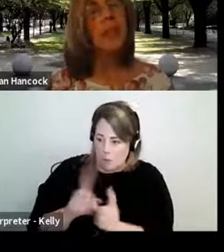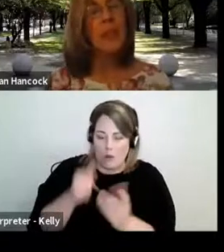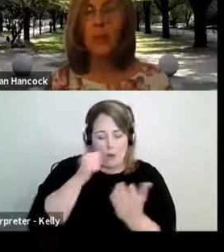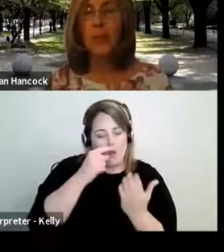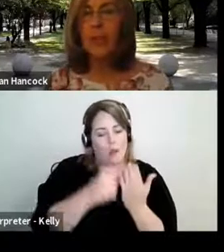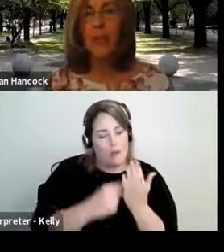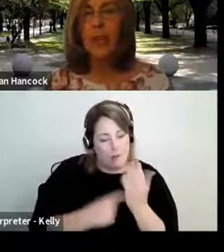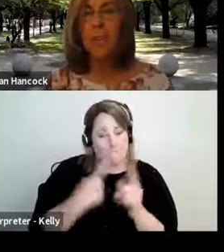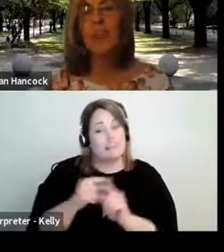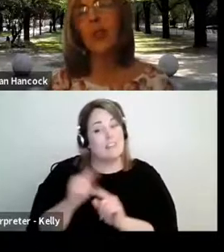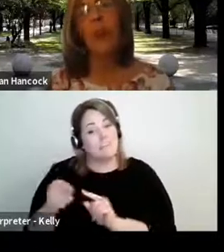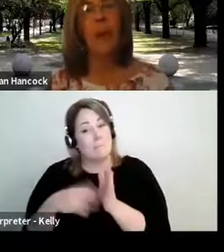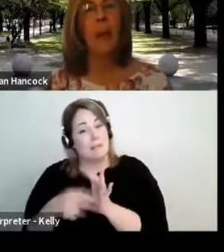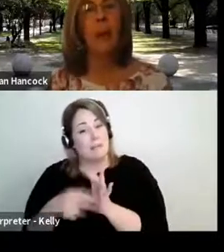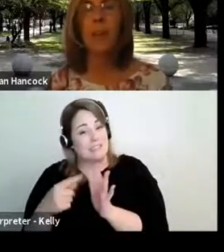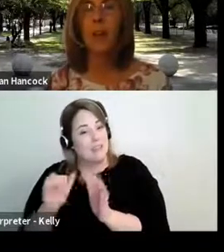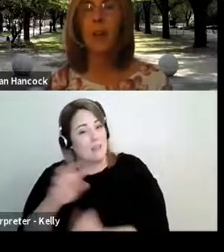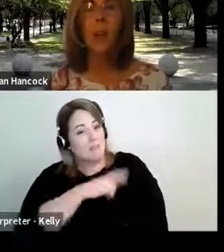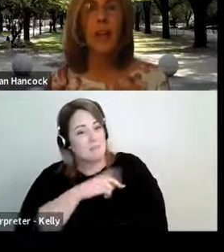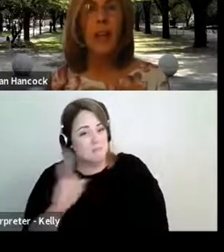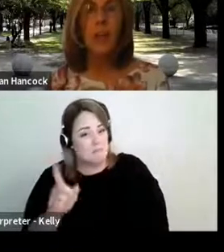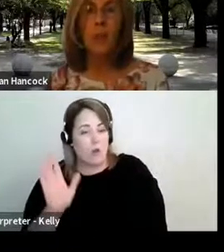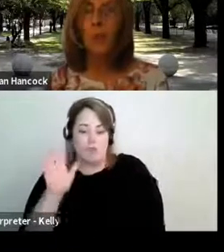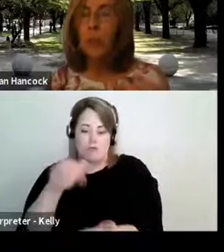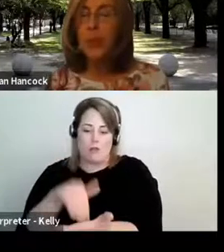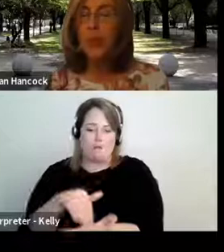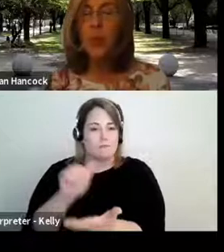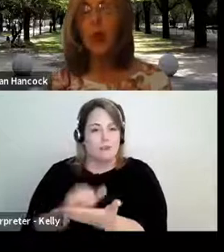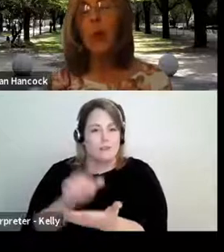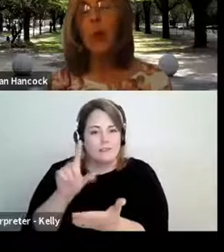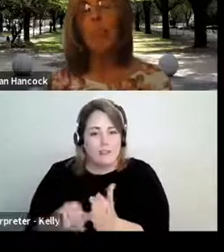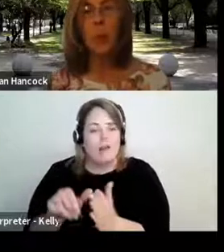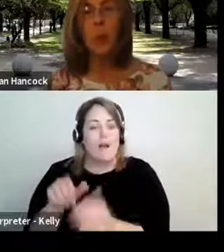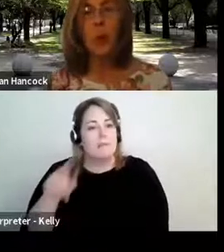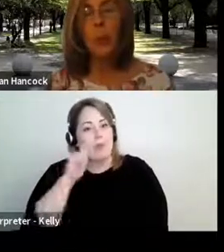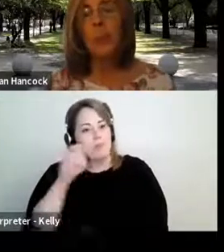you know, turning up on time, that they’ll agree to some goals that they’re going to work with the